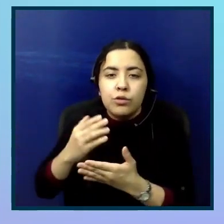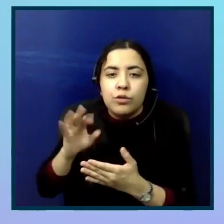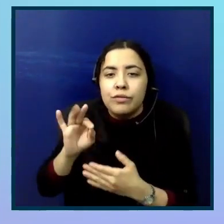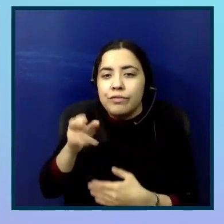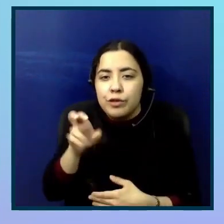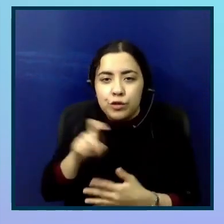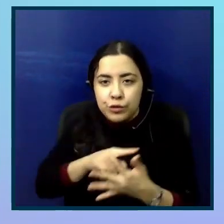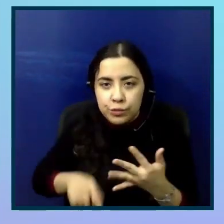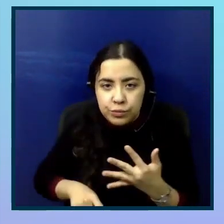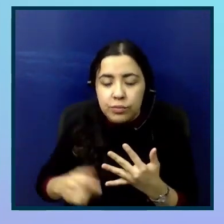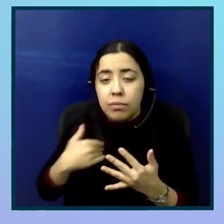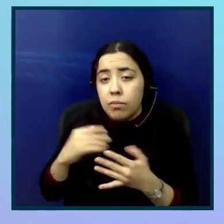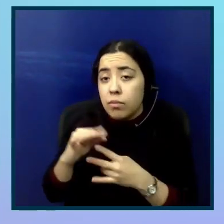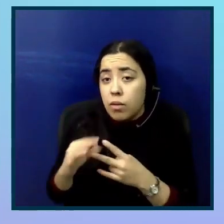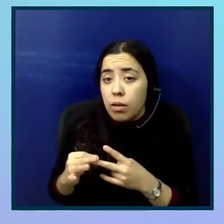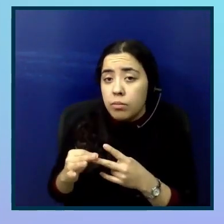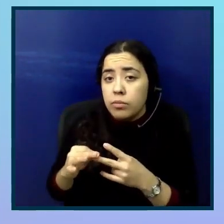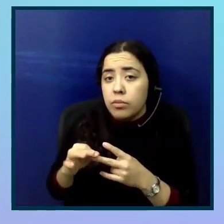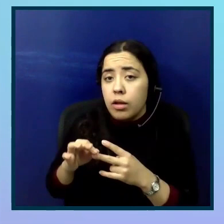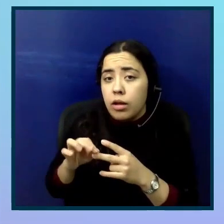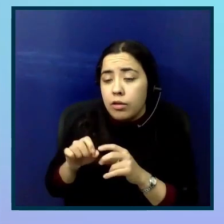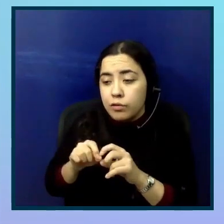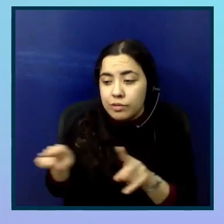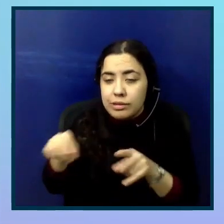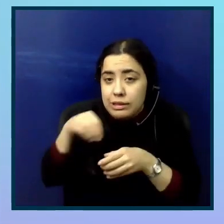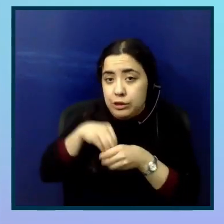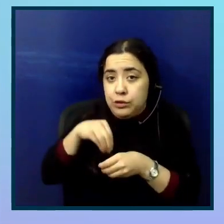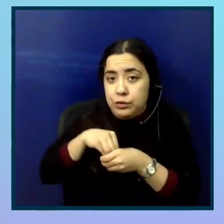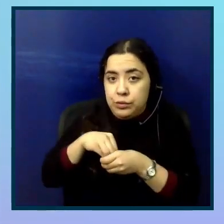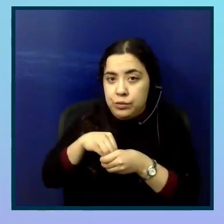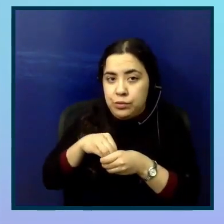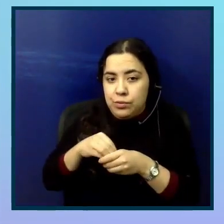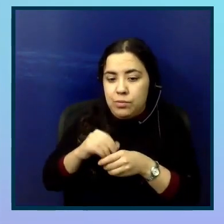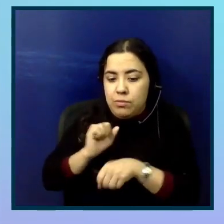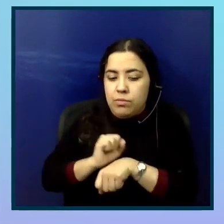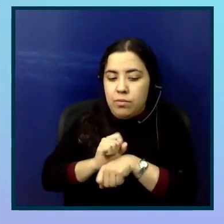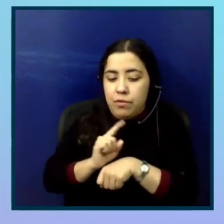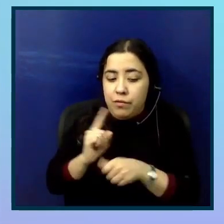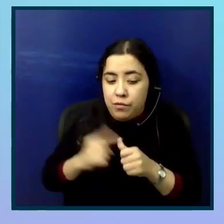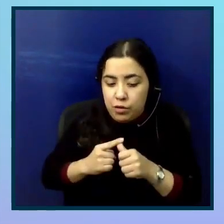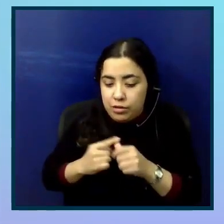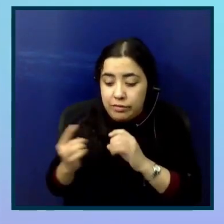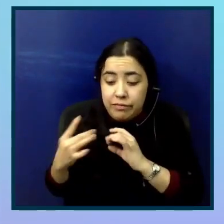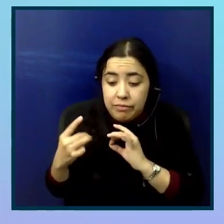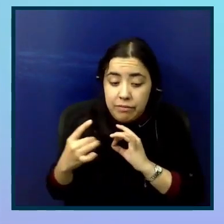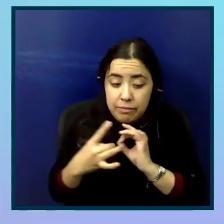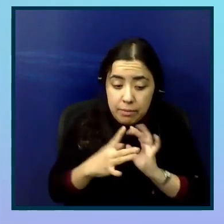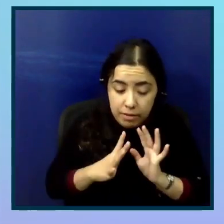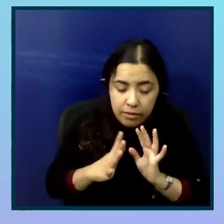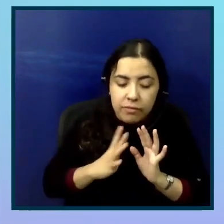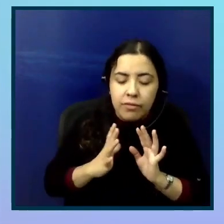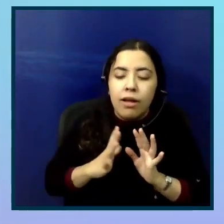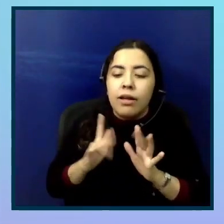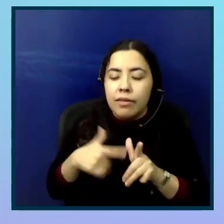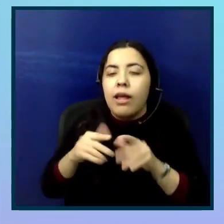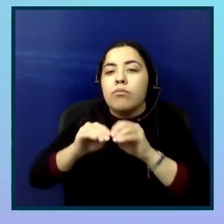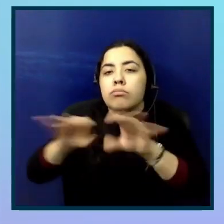we do have the option of releasing internally first so that it can sort of be internally used and we can get feedback before it goes out to customers.